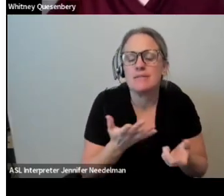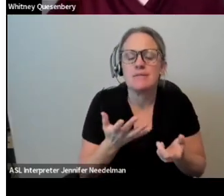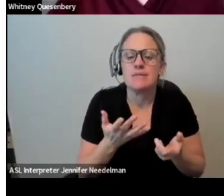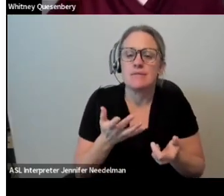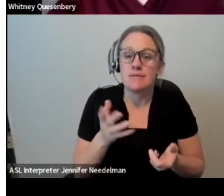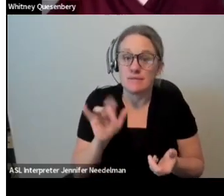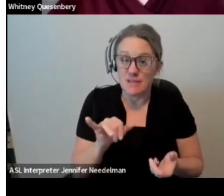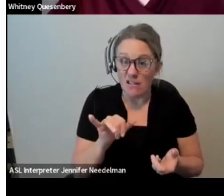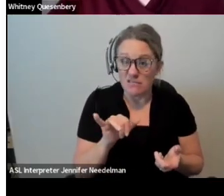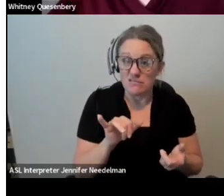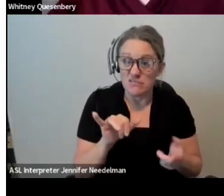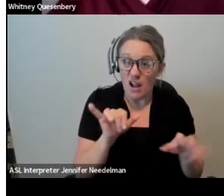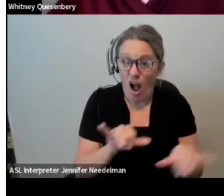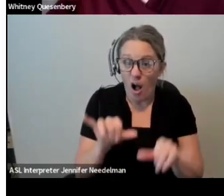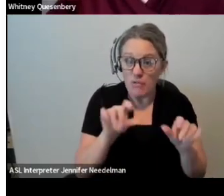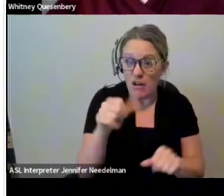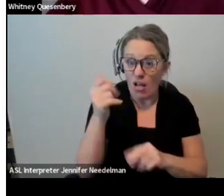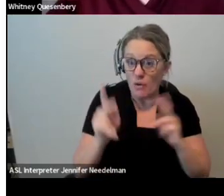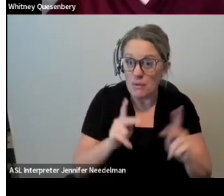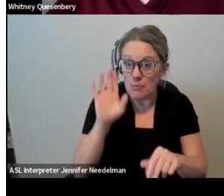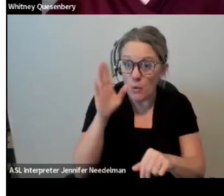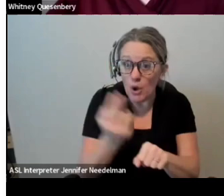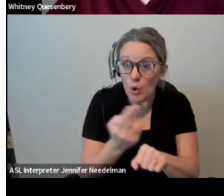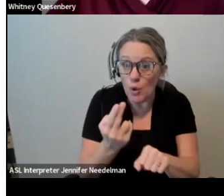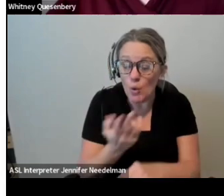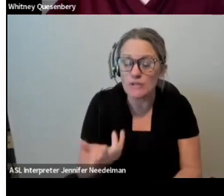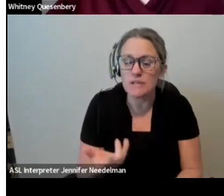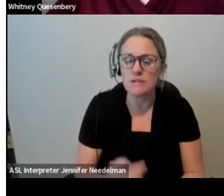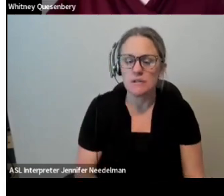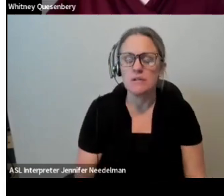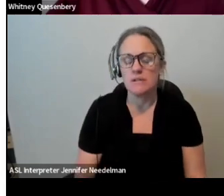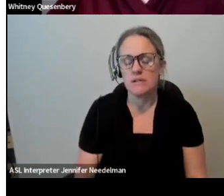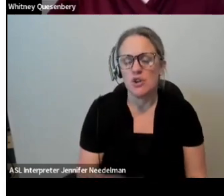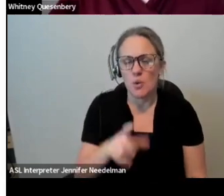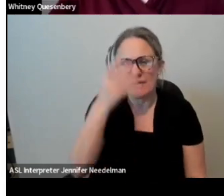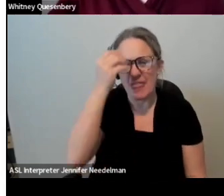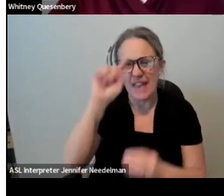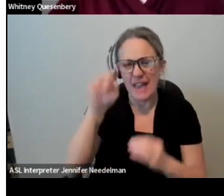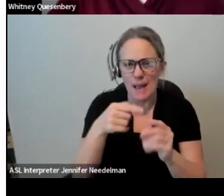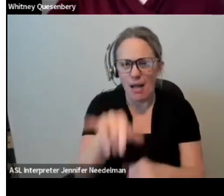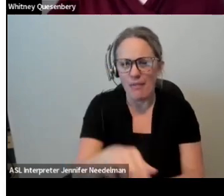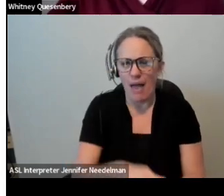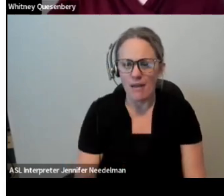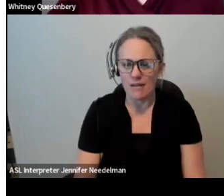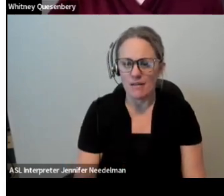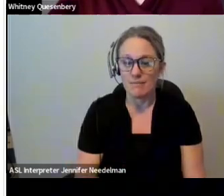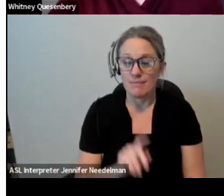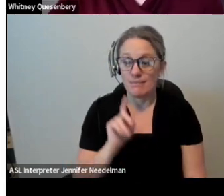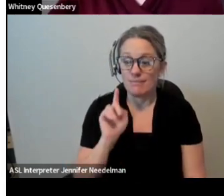that other people might be using it? I think one of the big, big things that have happened in the 10 years since we wrote these